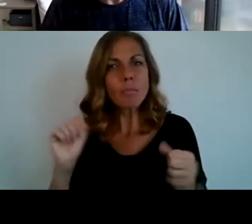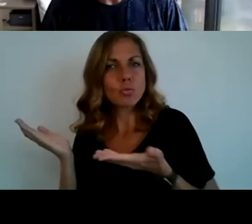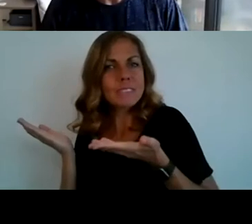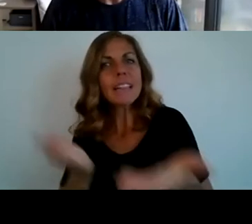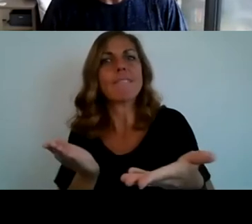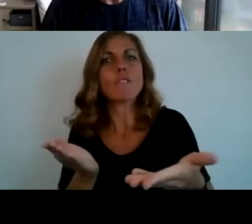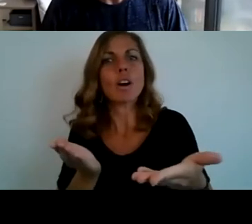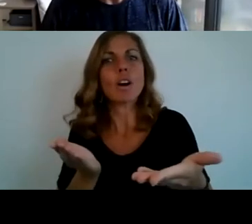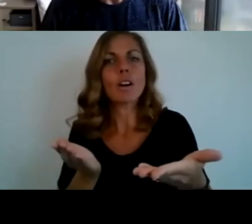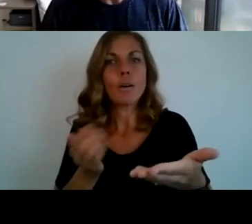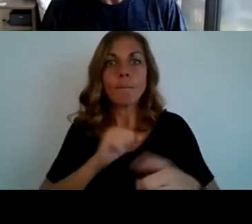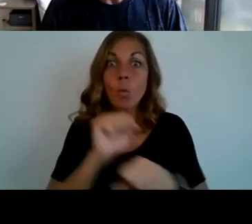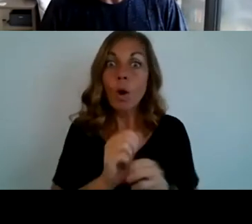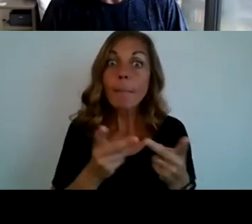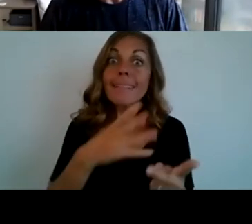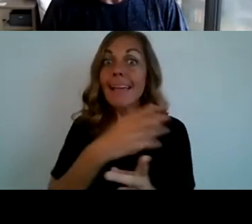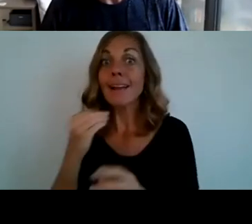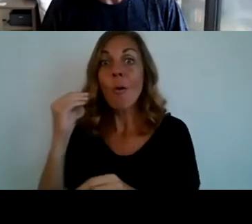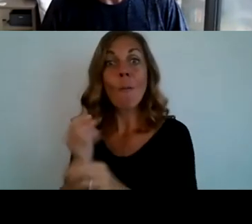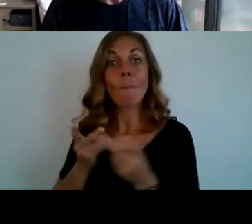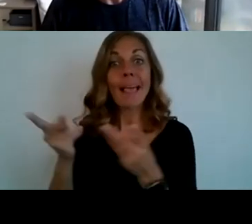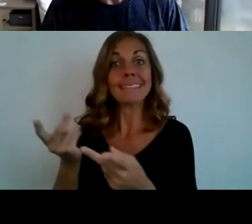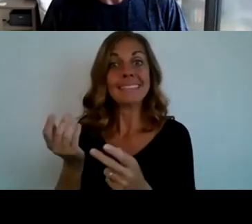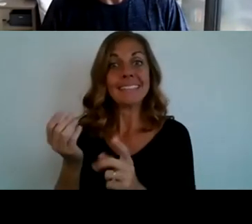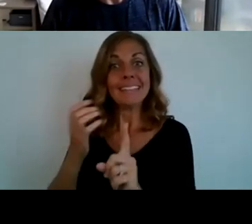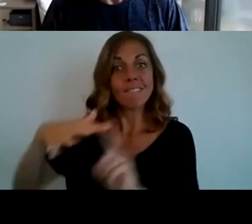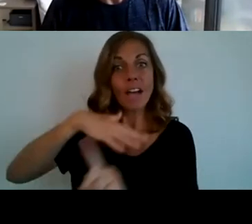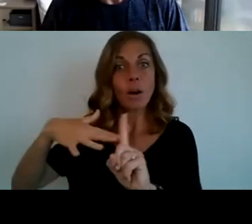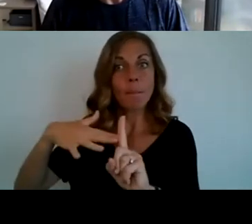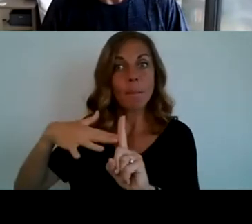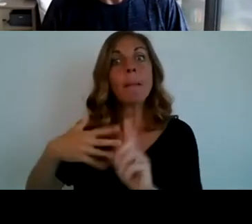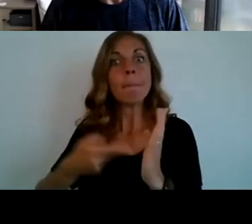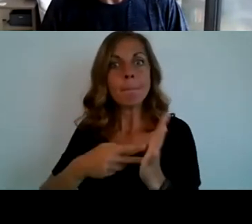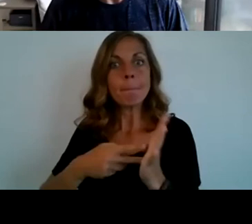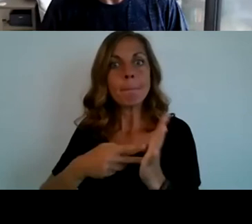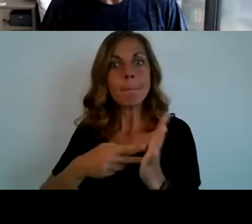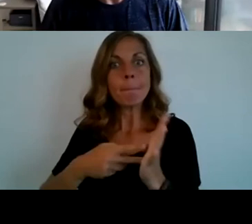place environment that work becomes easier, backs better, becomes more satisfying for